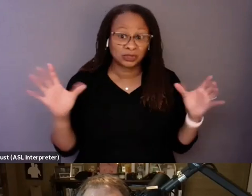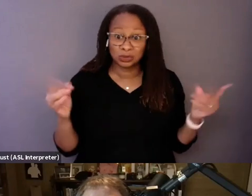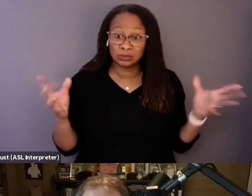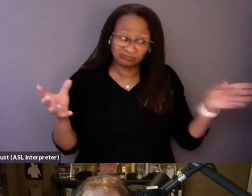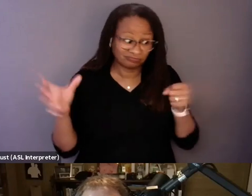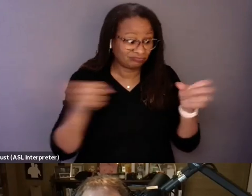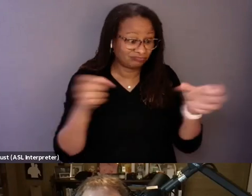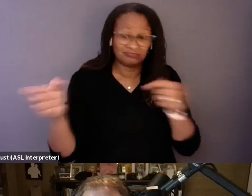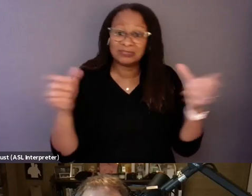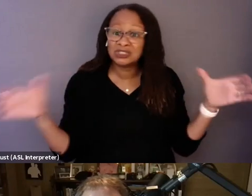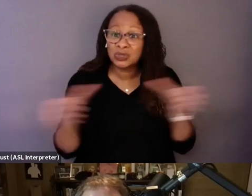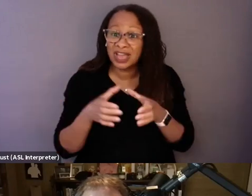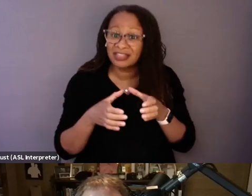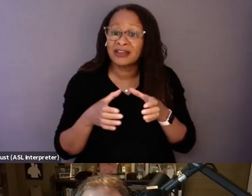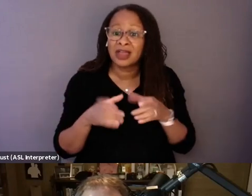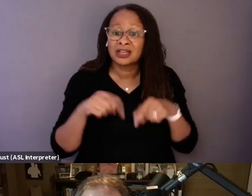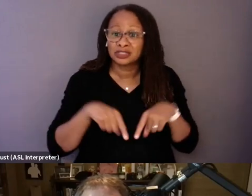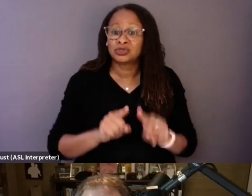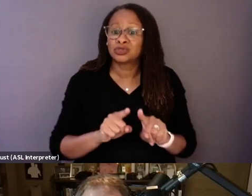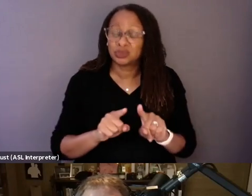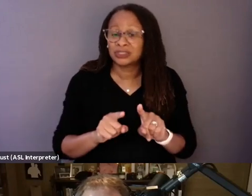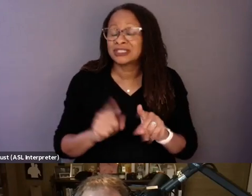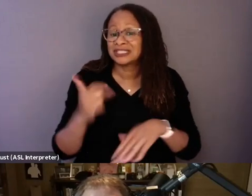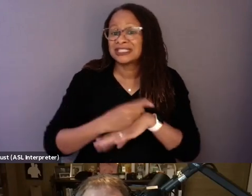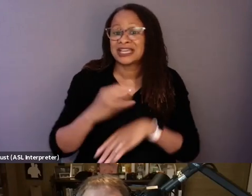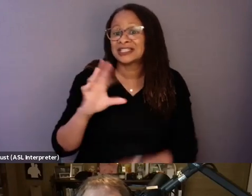in the days of the National Lampoon Radio Hour